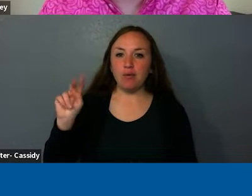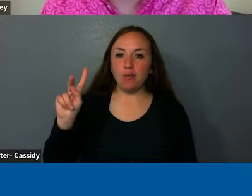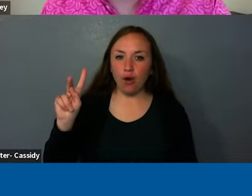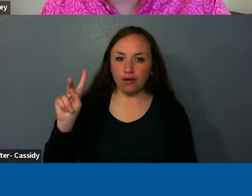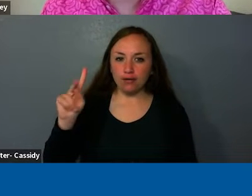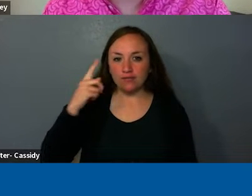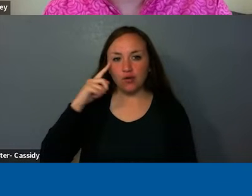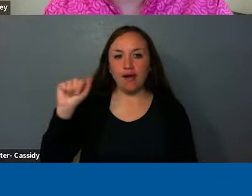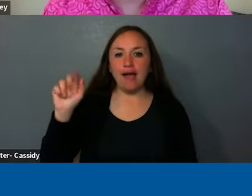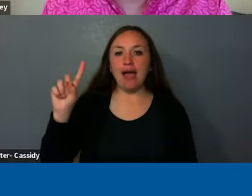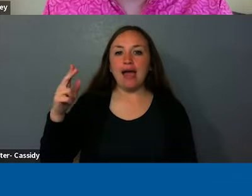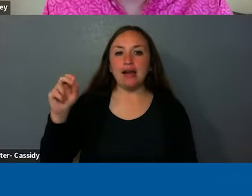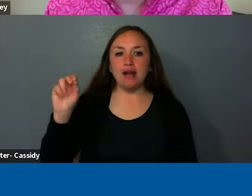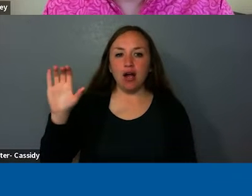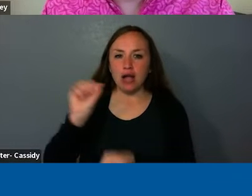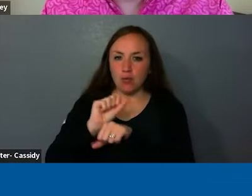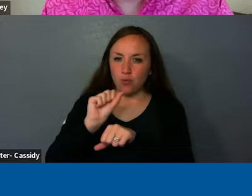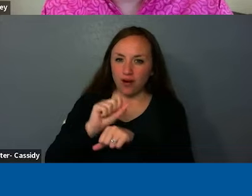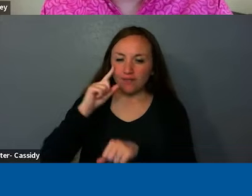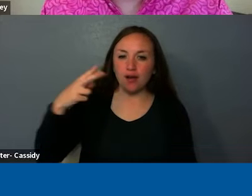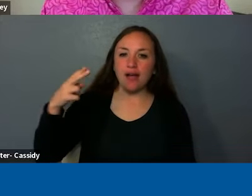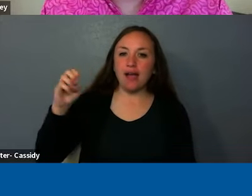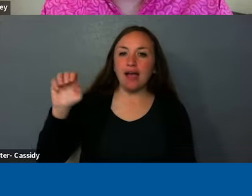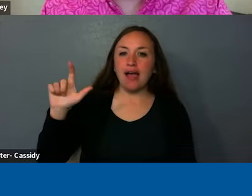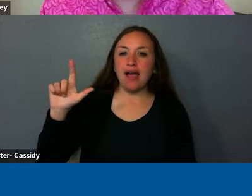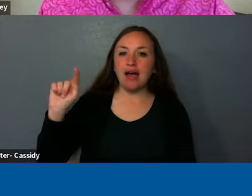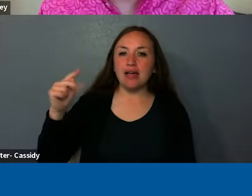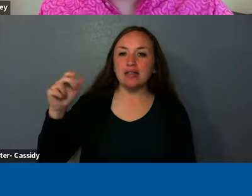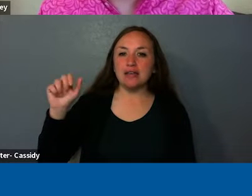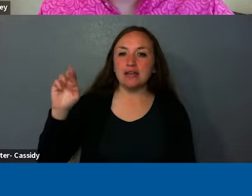and medicare.gov design systems. So if you ever find a problem with how the site looks,